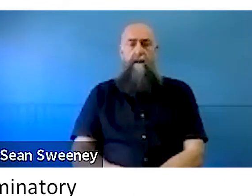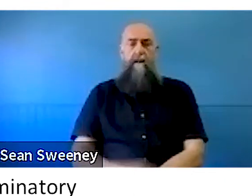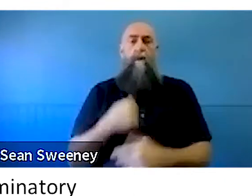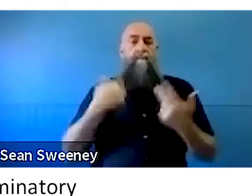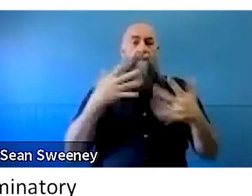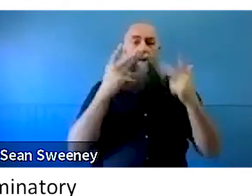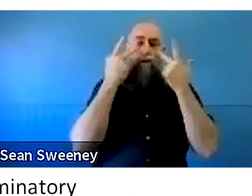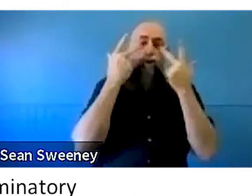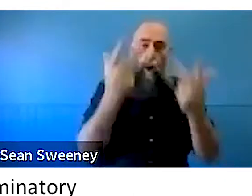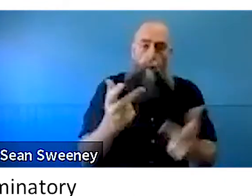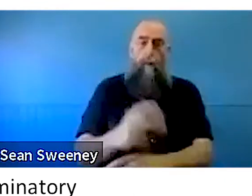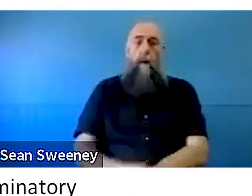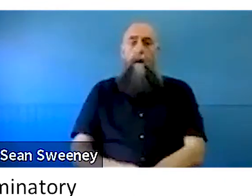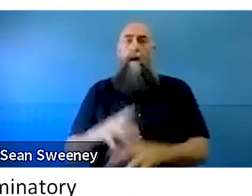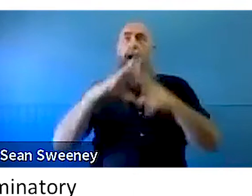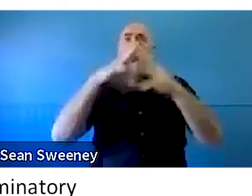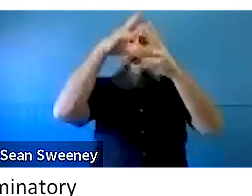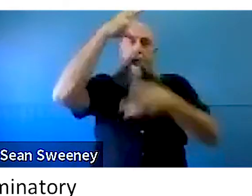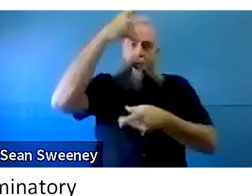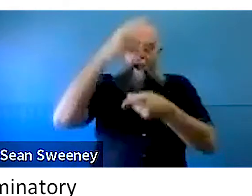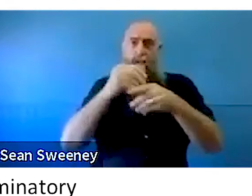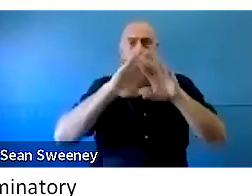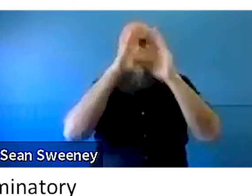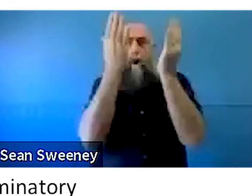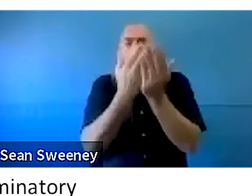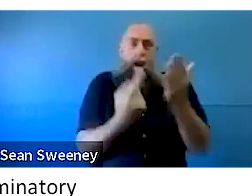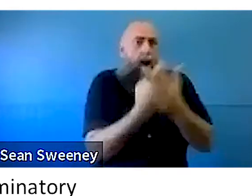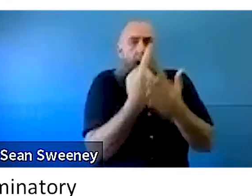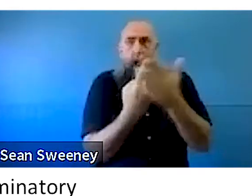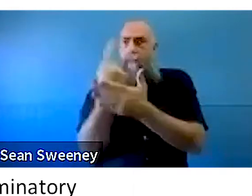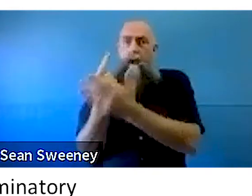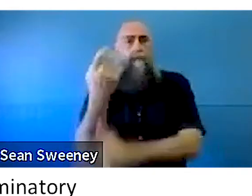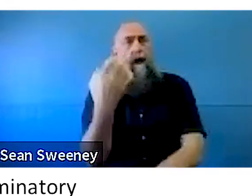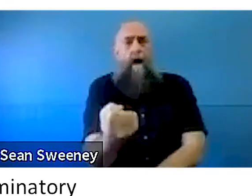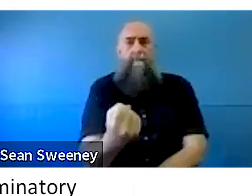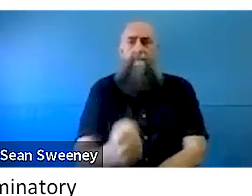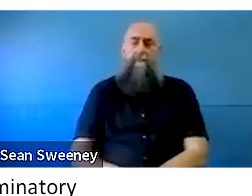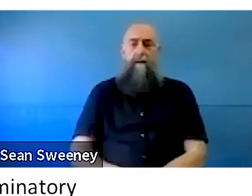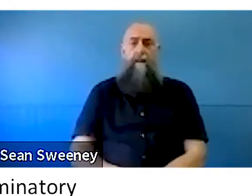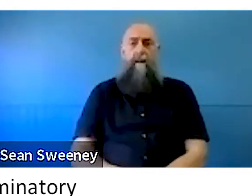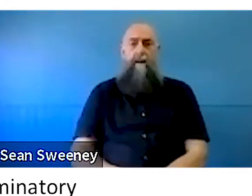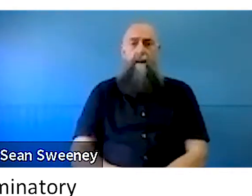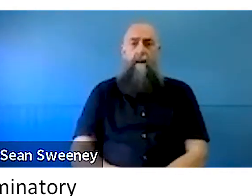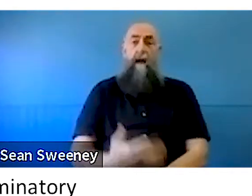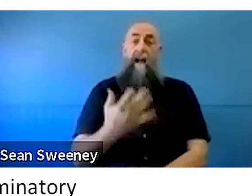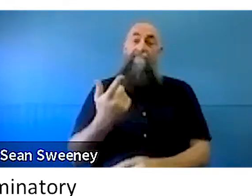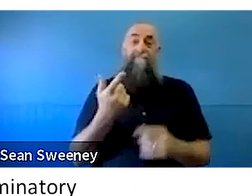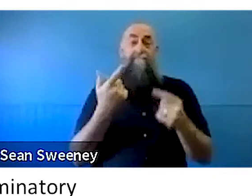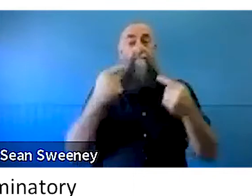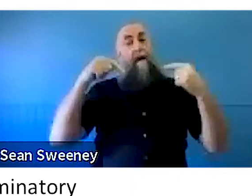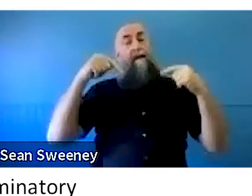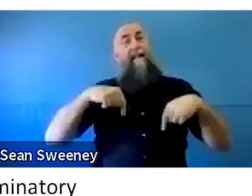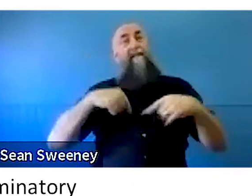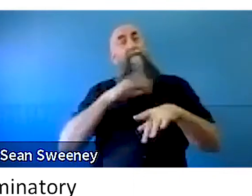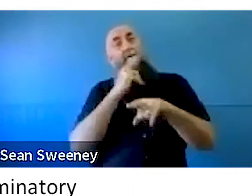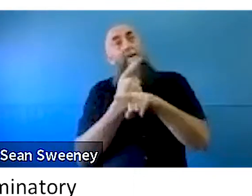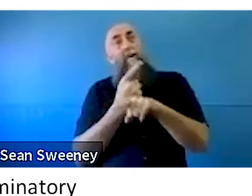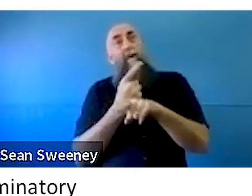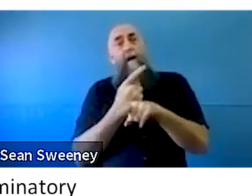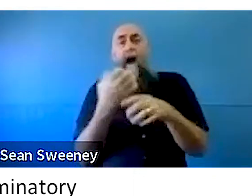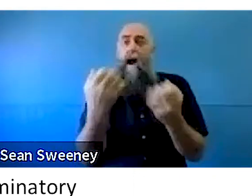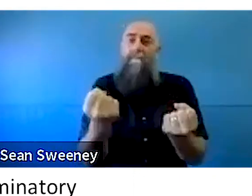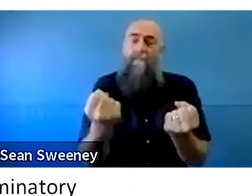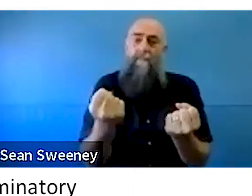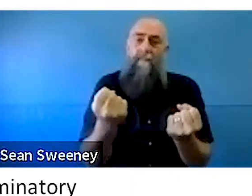with everything in the world, and this is something - it is very